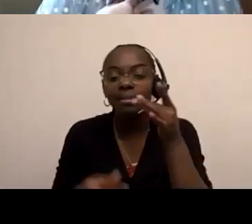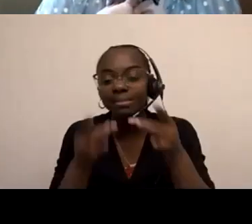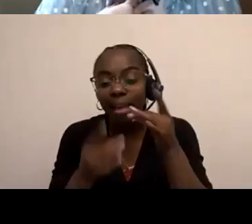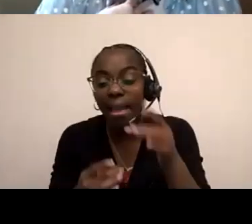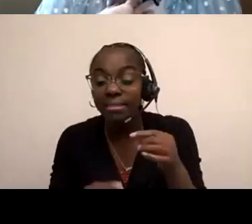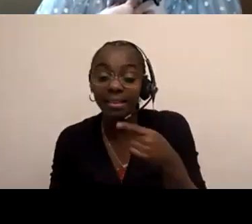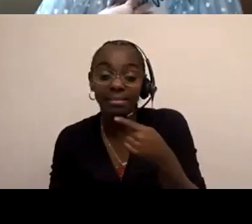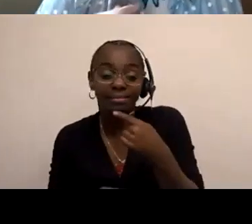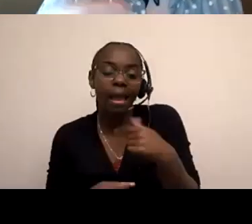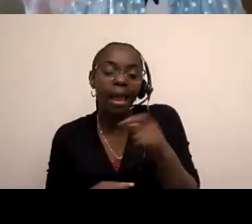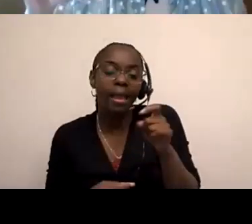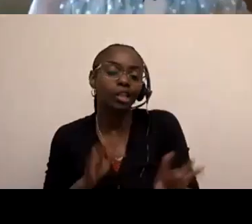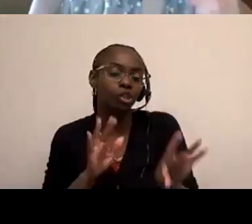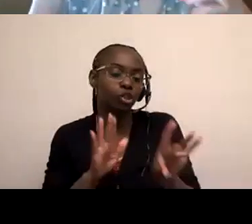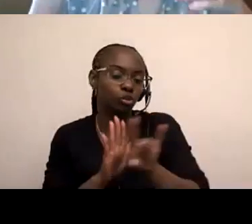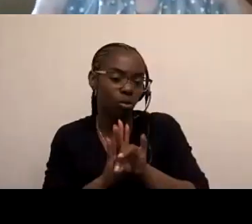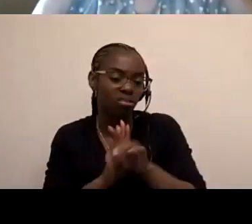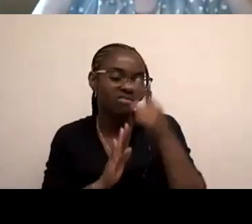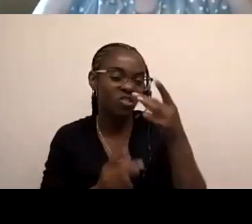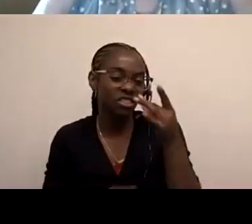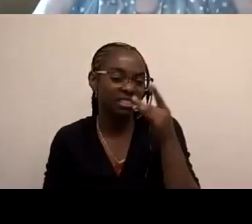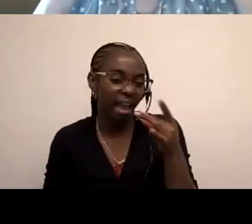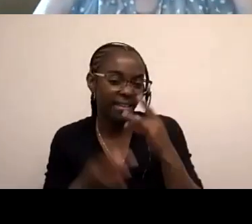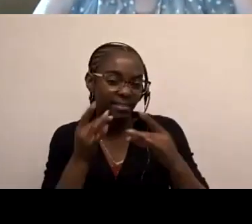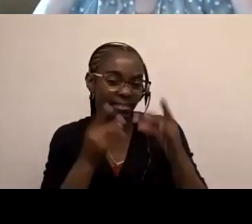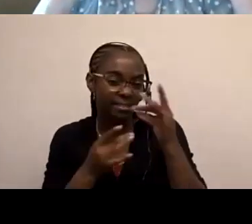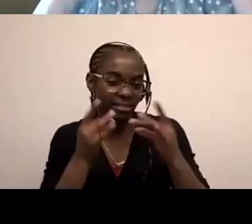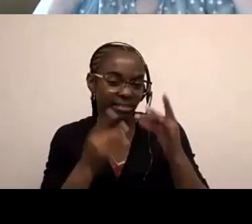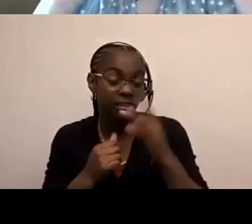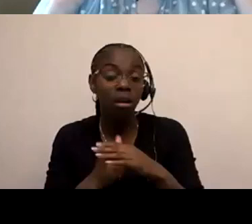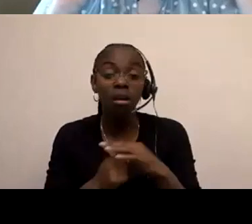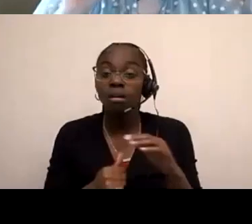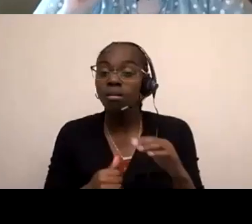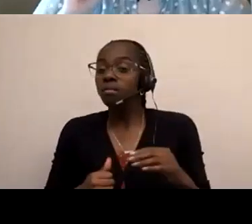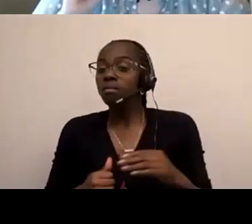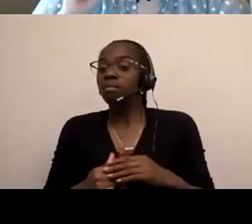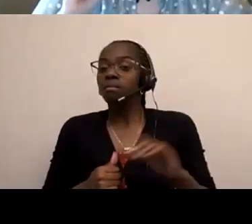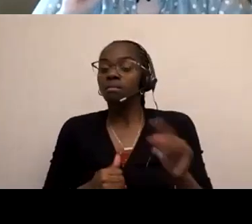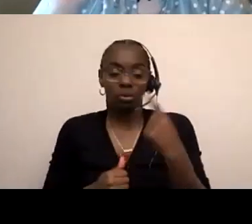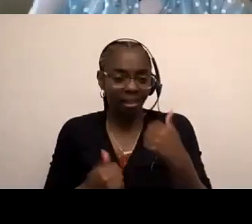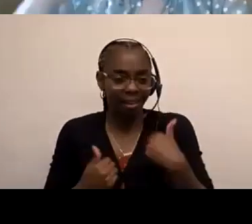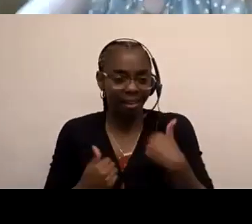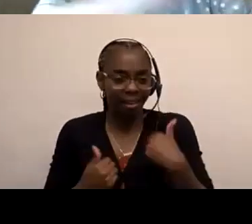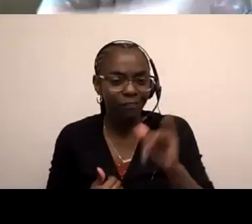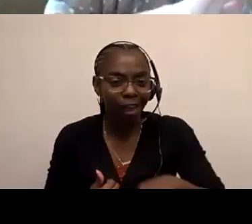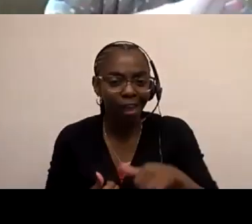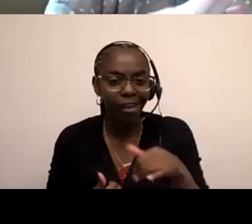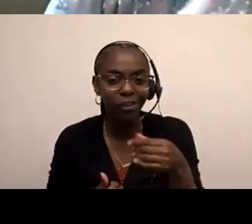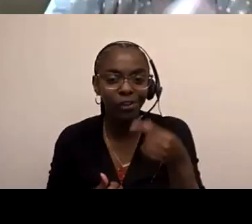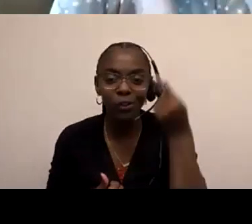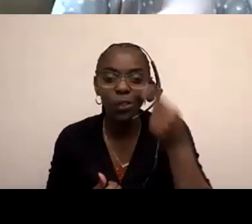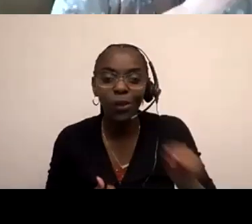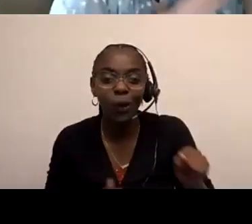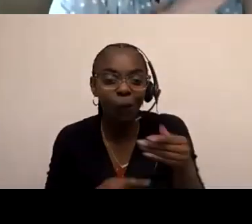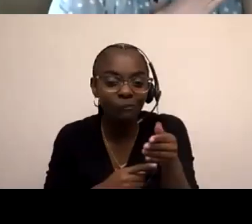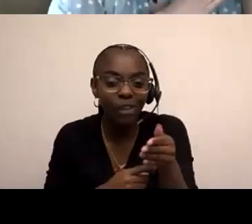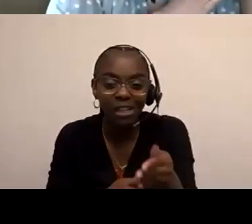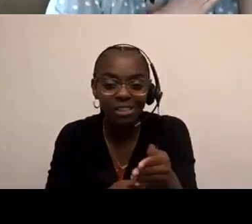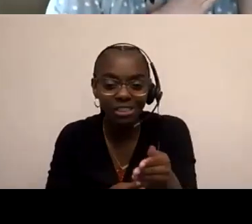I FEEL LIKE I NEED A CHOICE BOARD FOR SNACKS WHERE ONCE THEY HAD THE GOLDFISH, ITS GONE, THEY DON'T GET MORE GOLD FISH